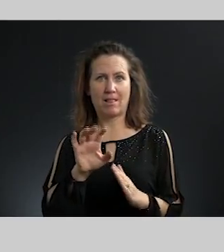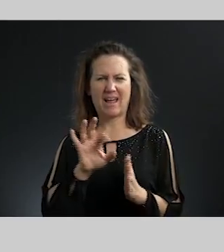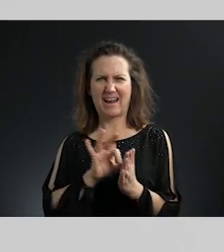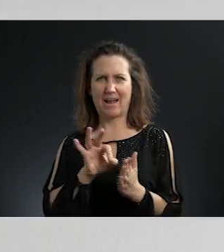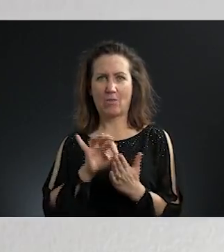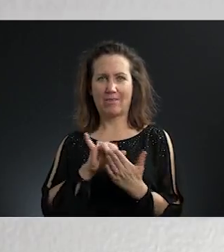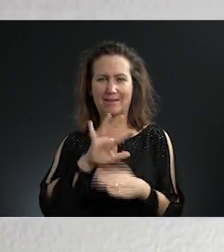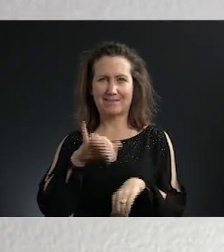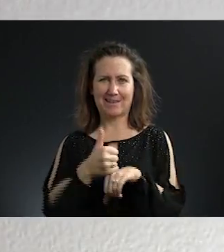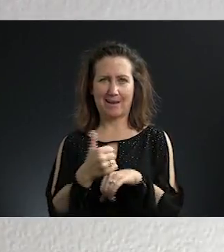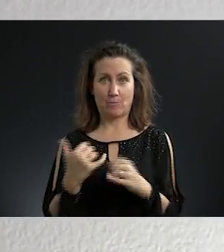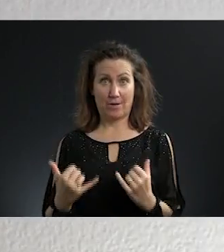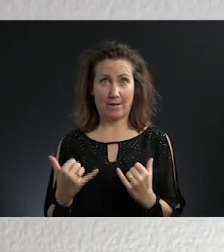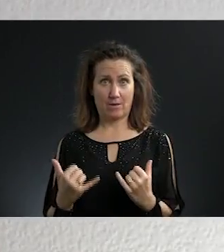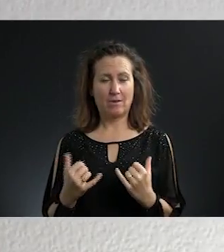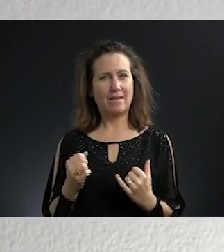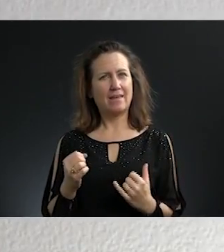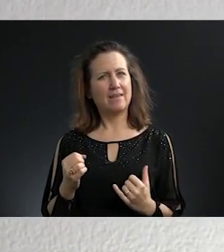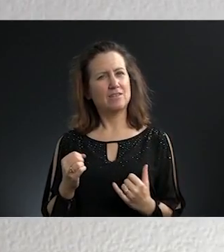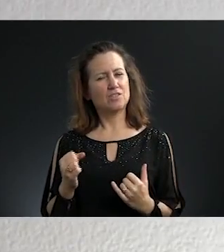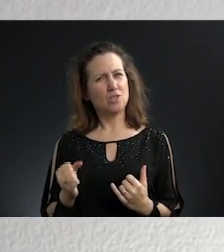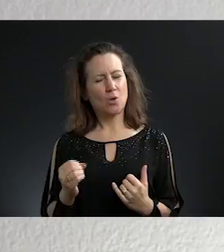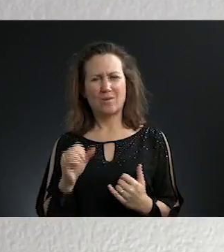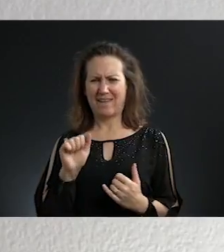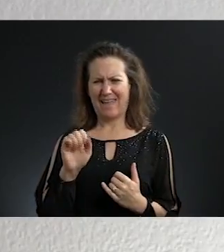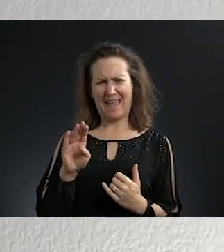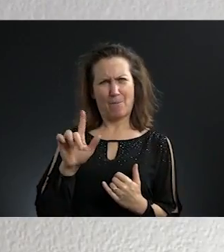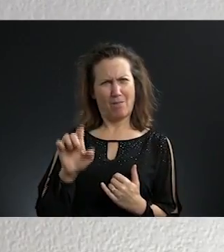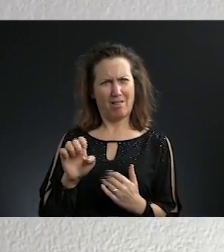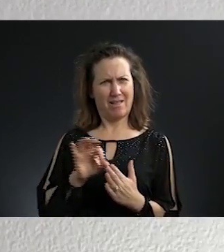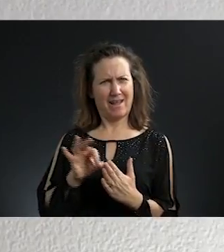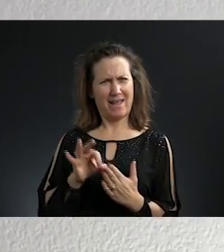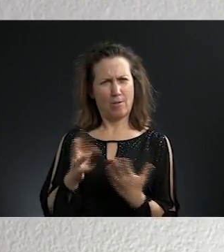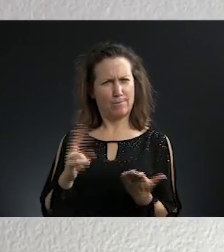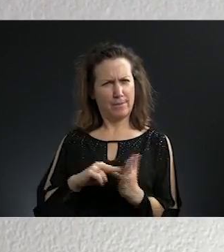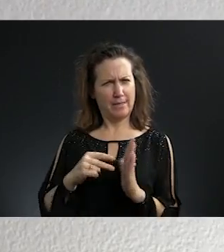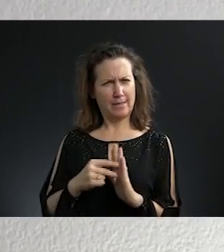So if I were you, I'd say, what is the able account so let me just give you a little bit of history